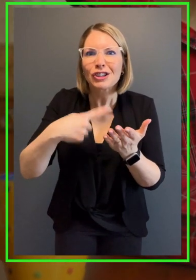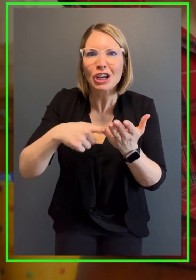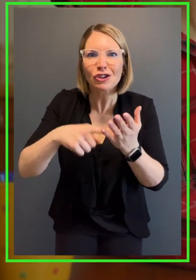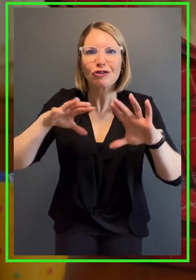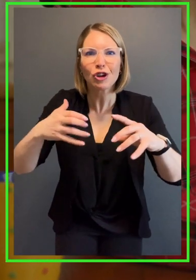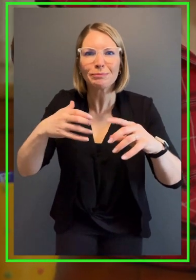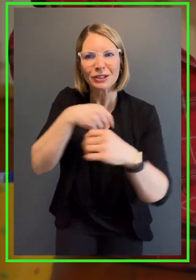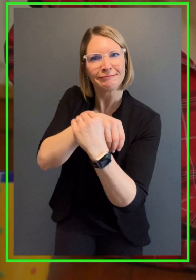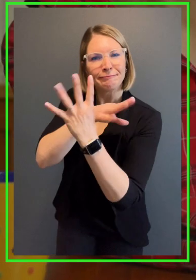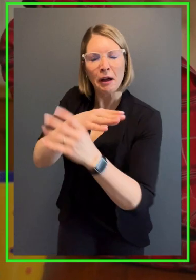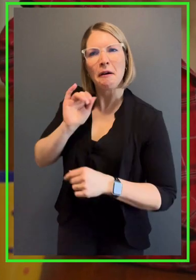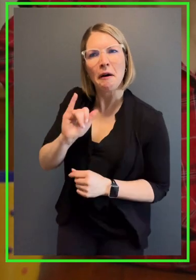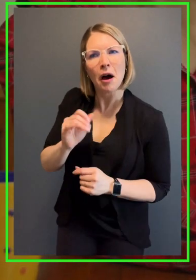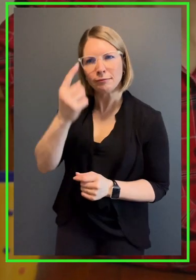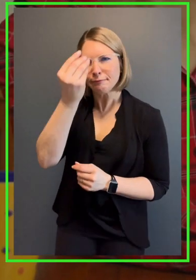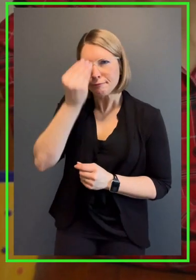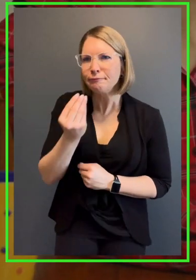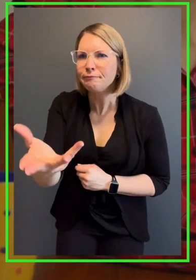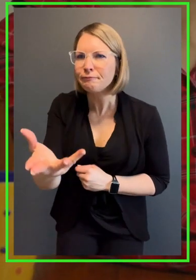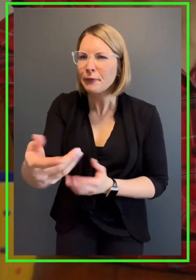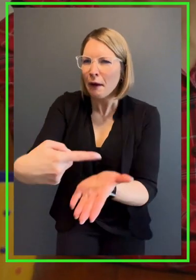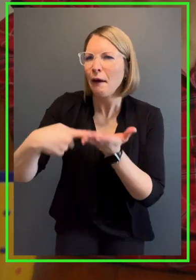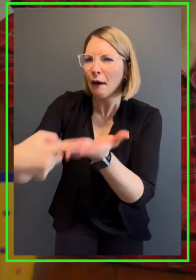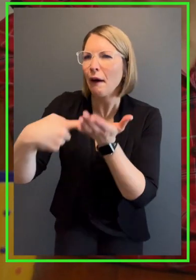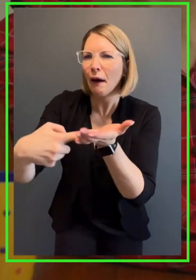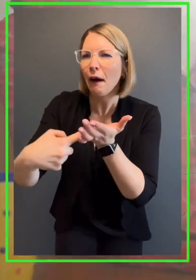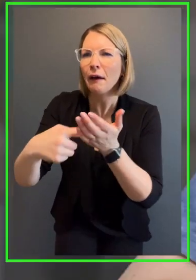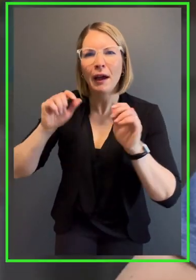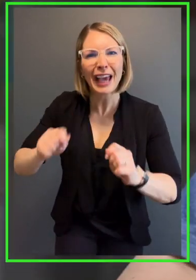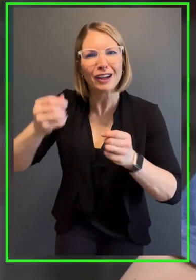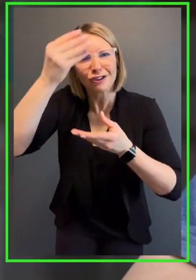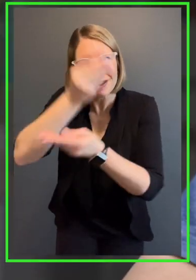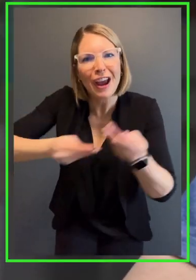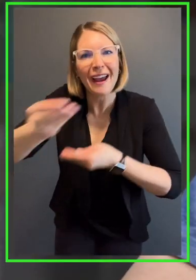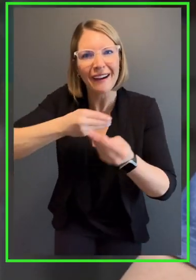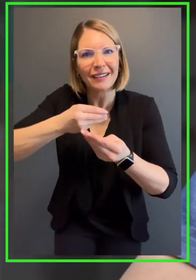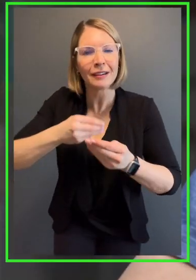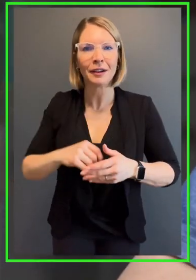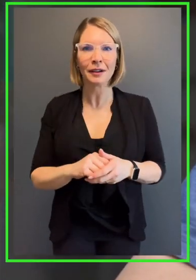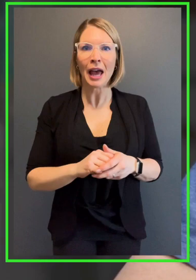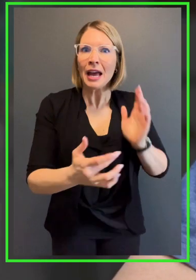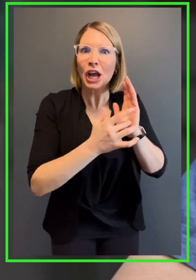questions to the community for discussion and contribute to the ongoing conversation. We believe that technology shouldn't limit